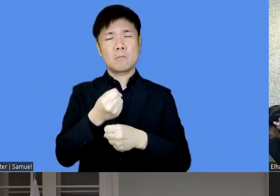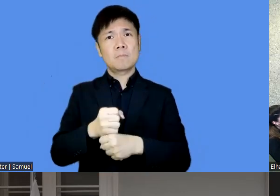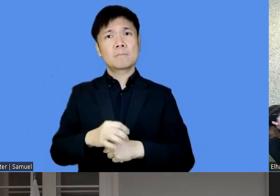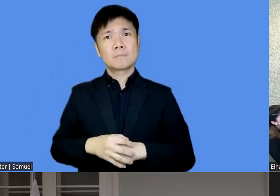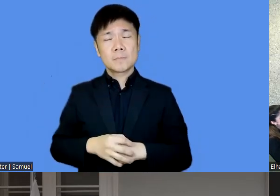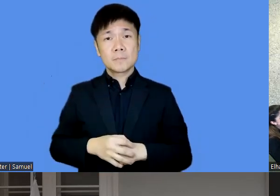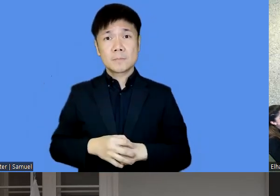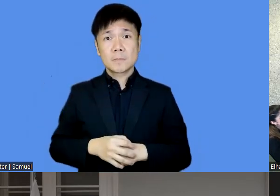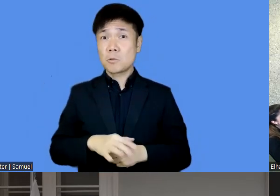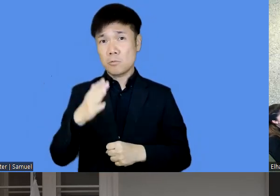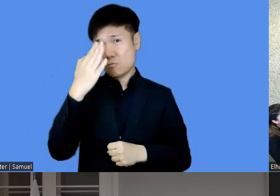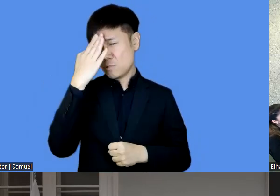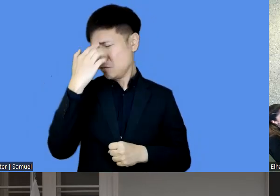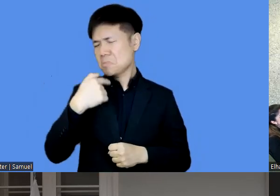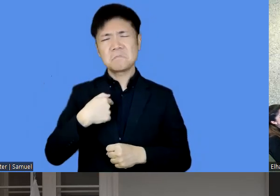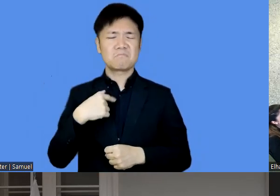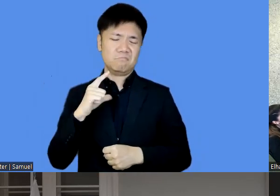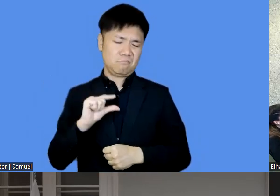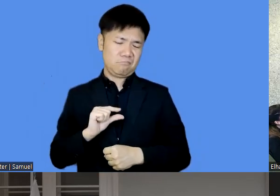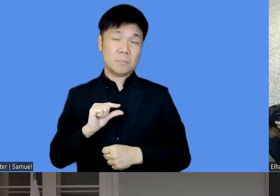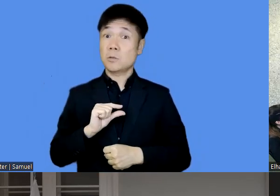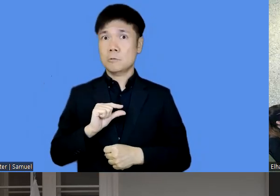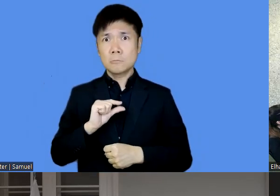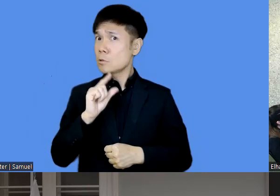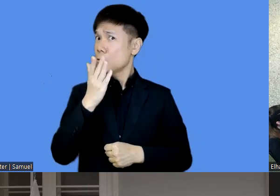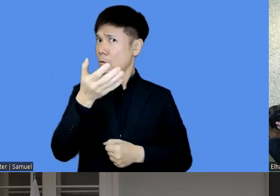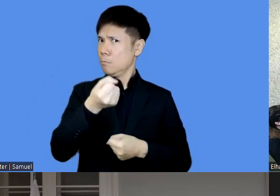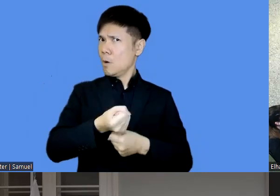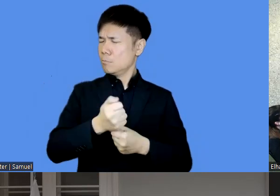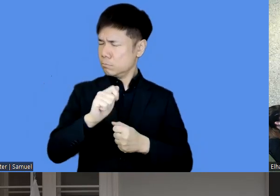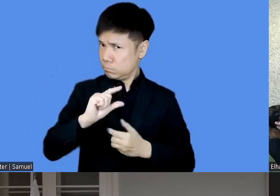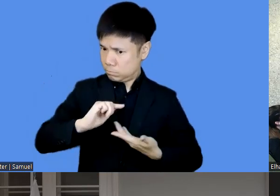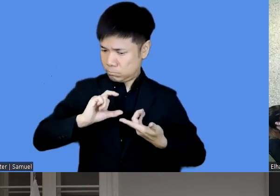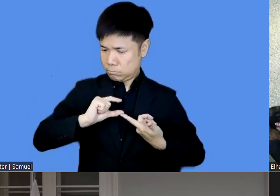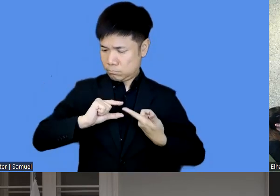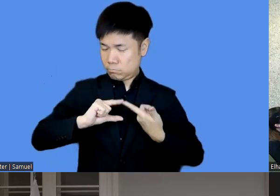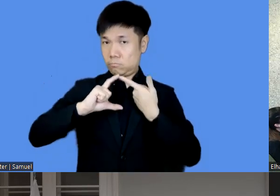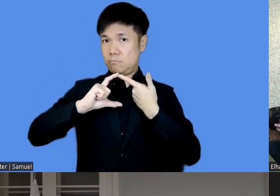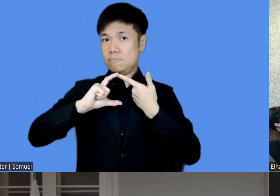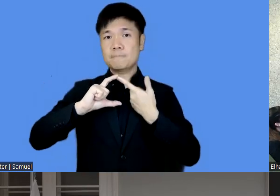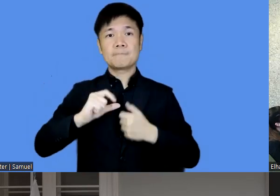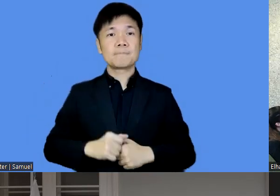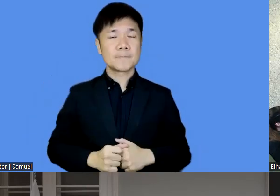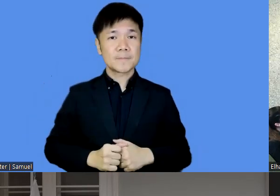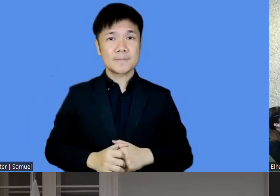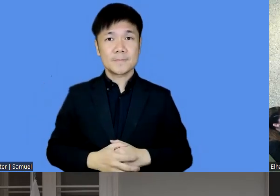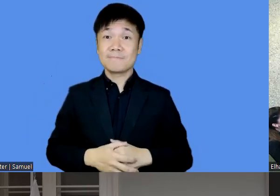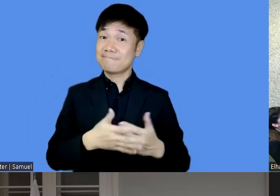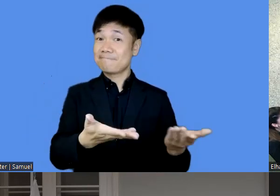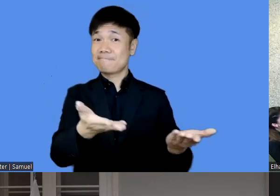So if there is anyone in the room, let's start with the people in the room who want to take